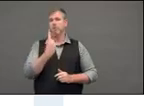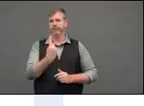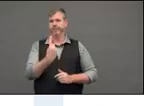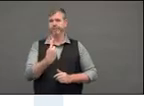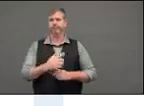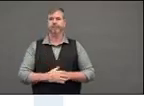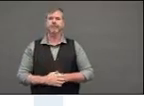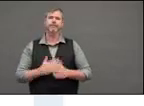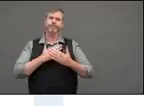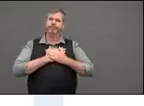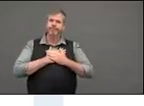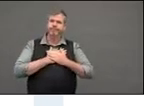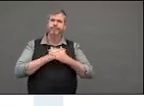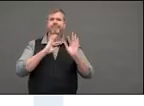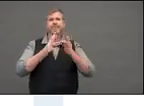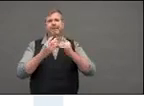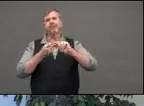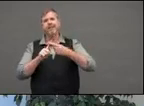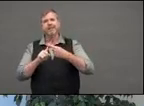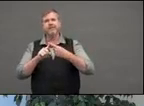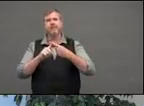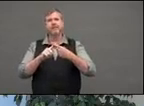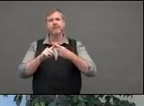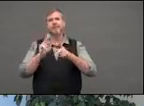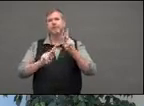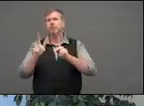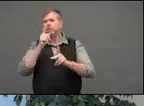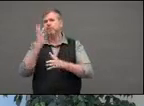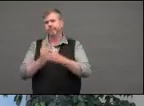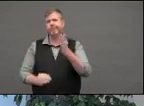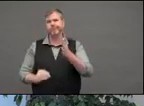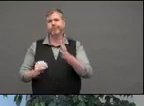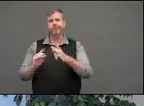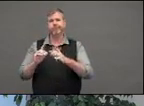Lizeth as you can see on the dashboard the 2229 age group